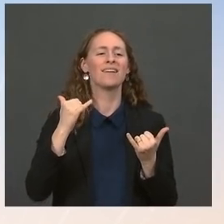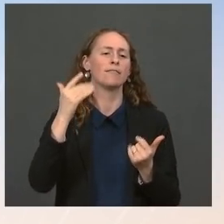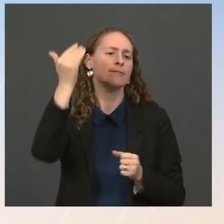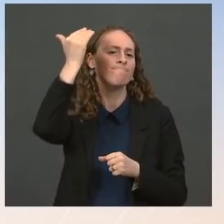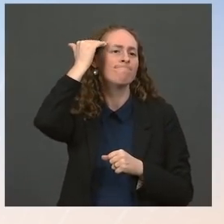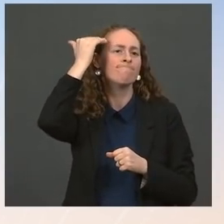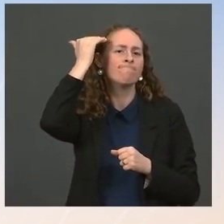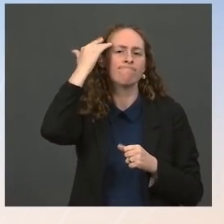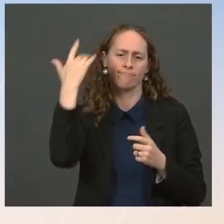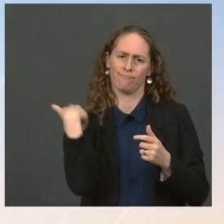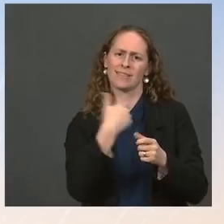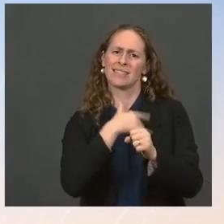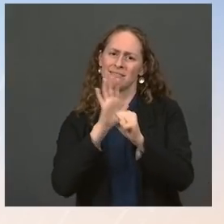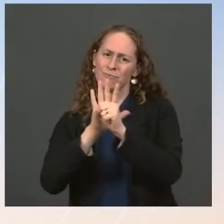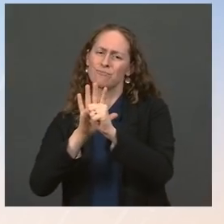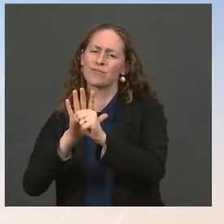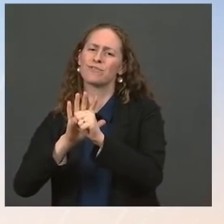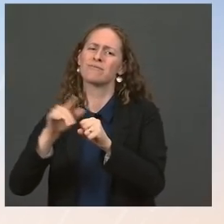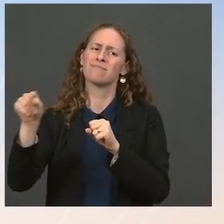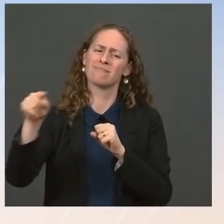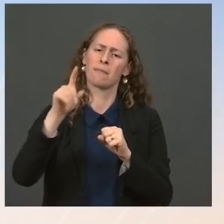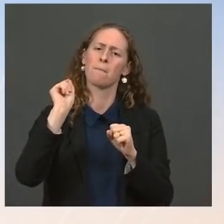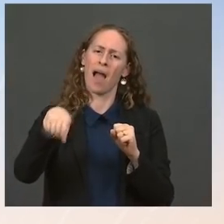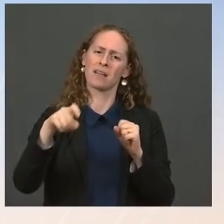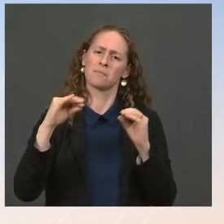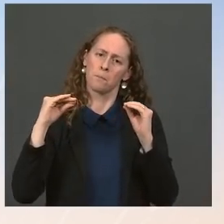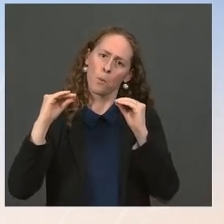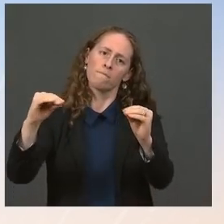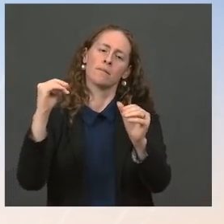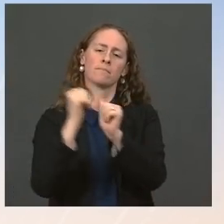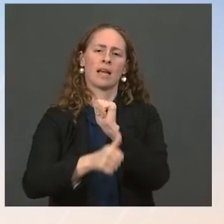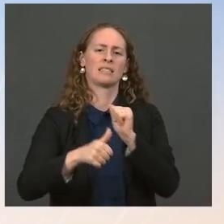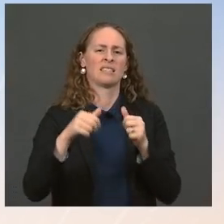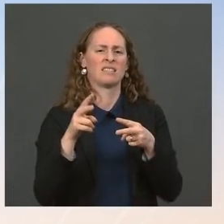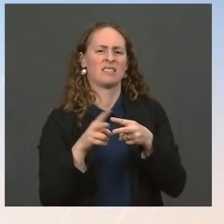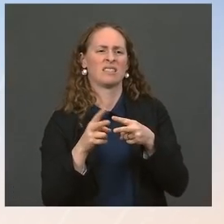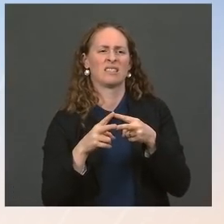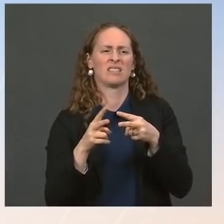He's been very engaged over the last several days, as he has been throughout, as have members of our senior team.